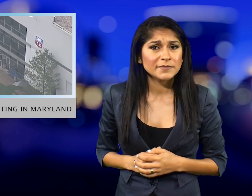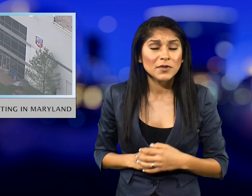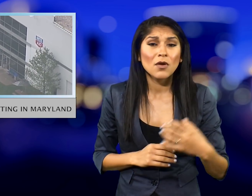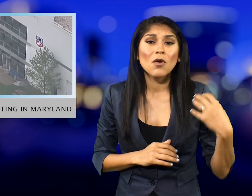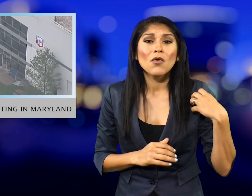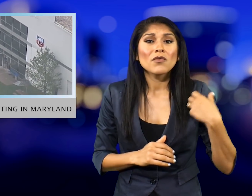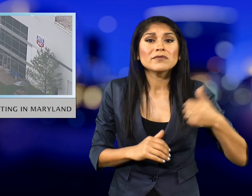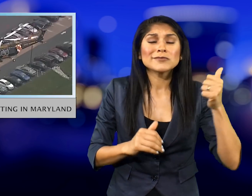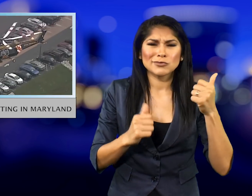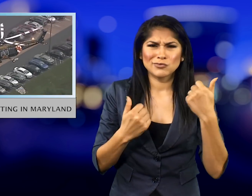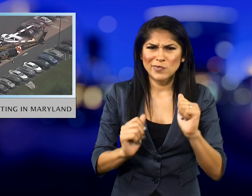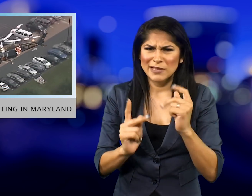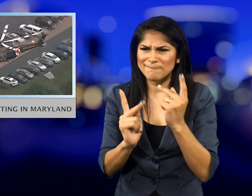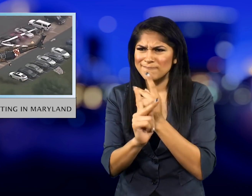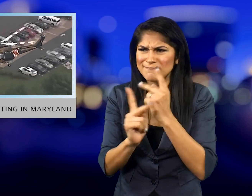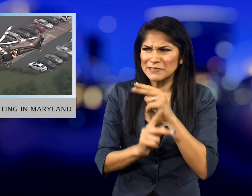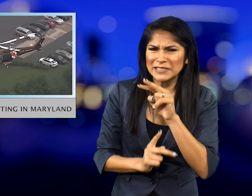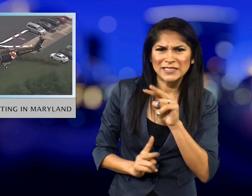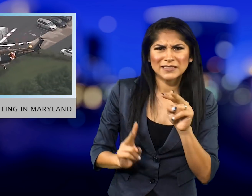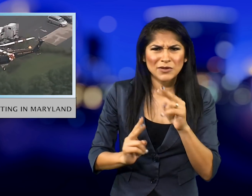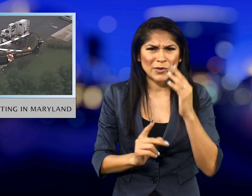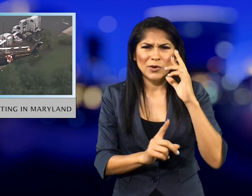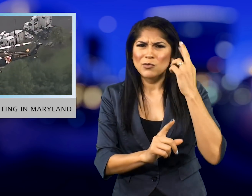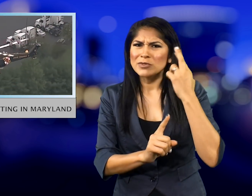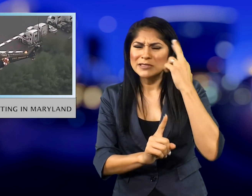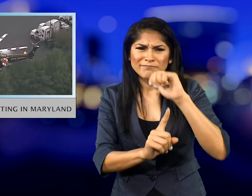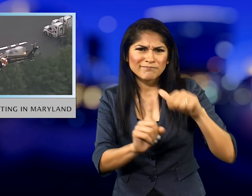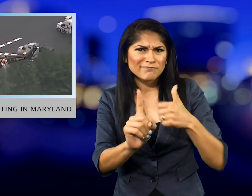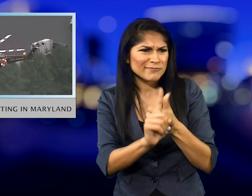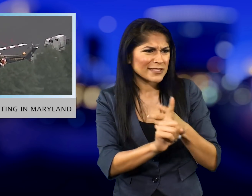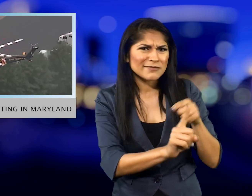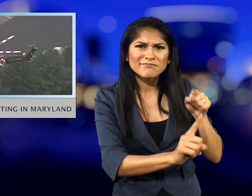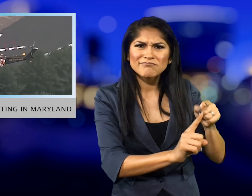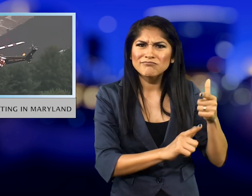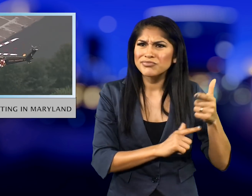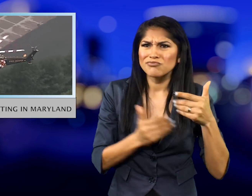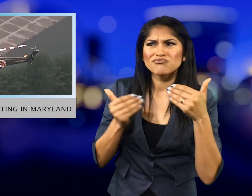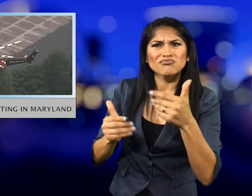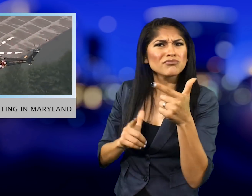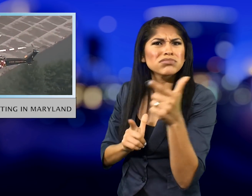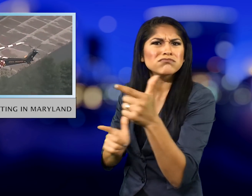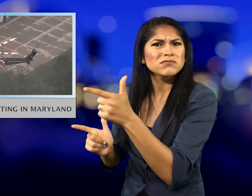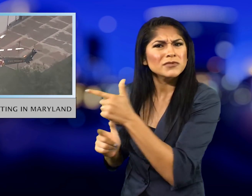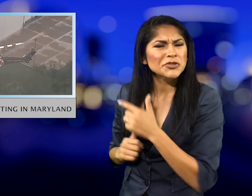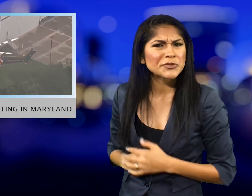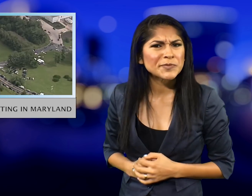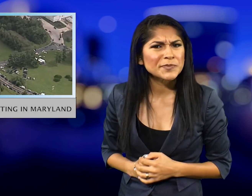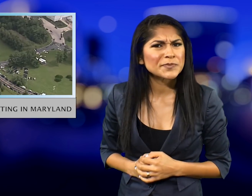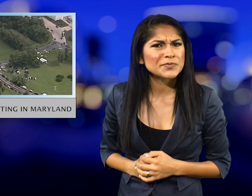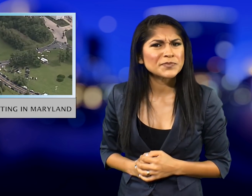Officials are trying to piece together what drove the shooter to open fire.